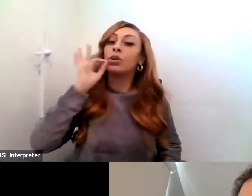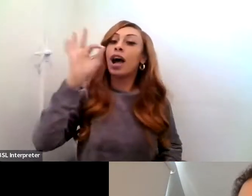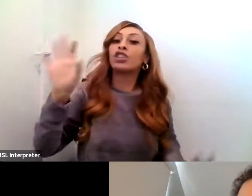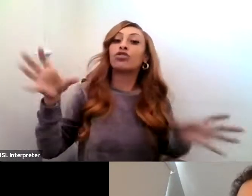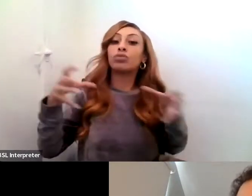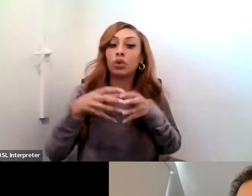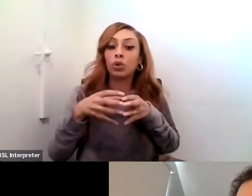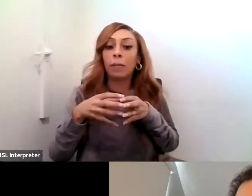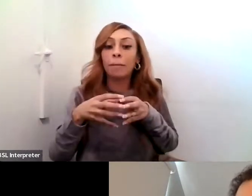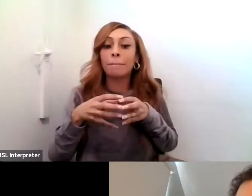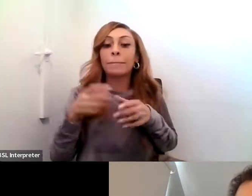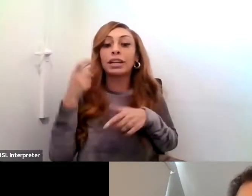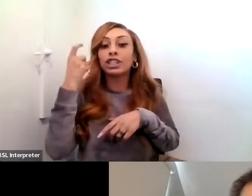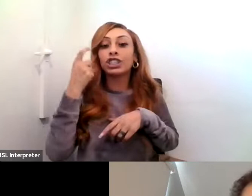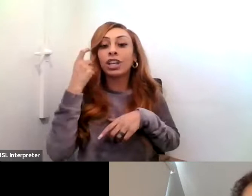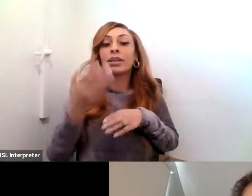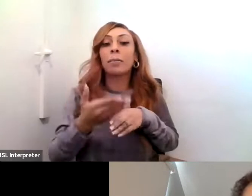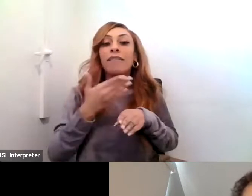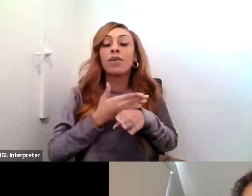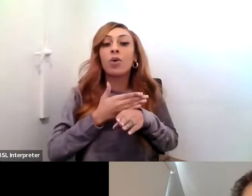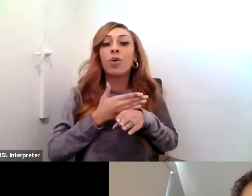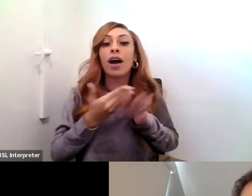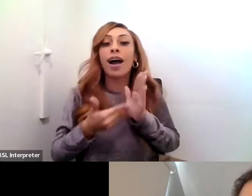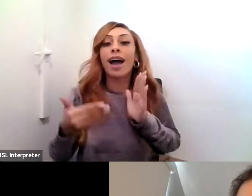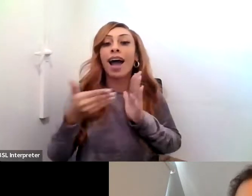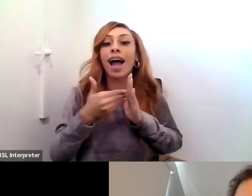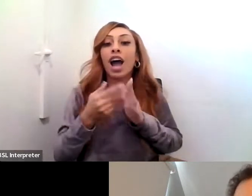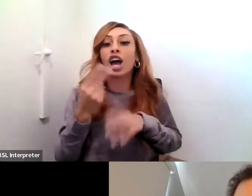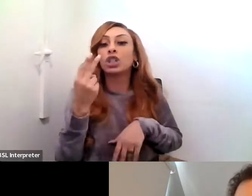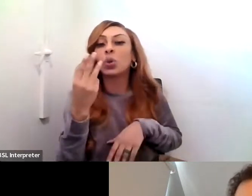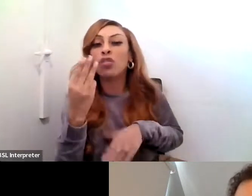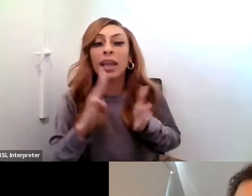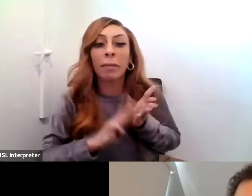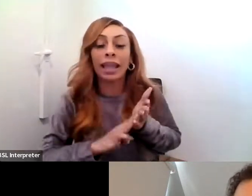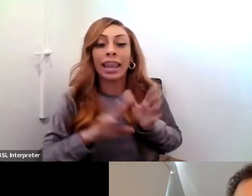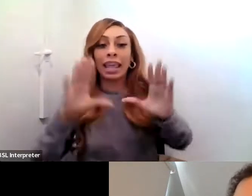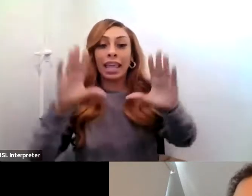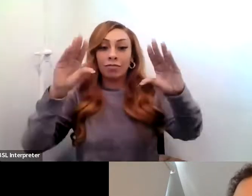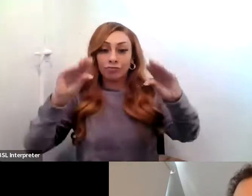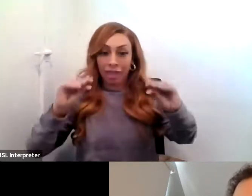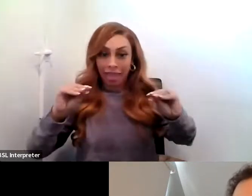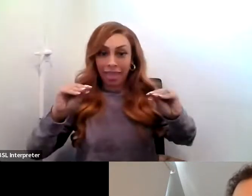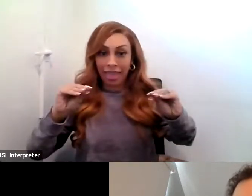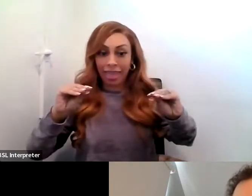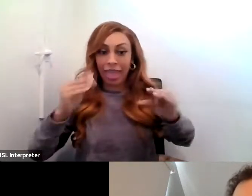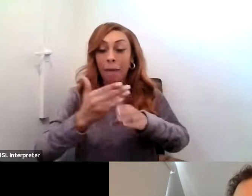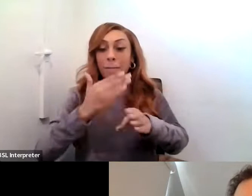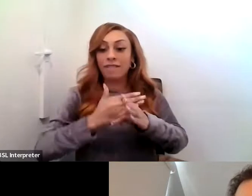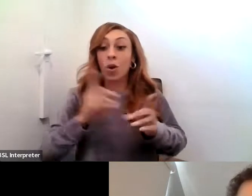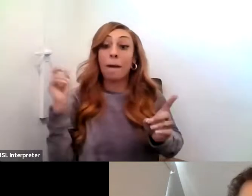but I'm going to suggest, just before we do, we're just going to add in an extra 2-3 minute screen break, just before we all come back,